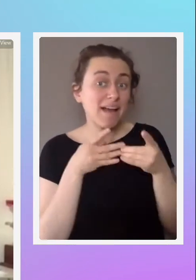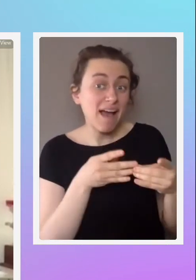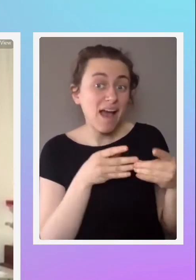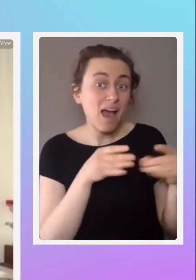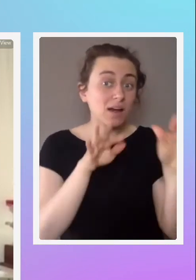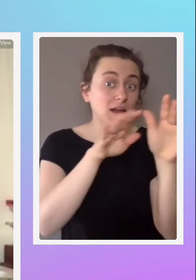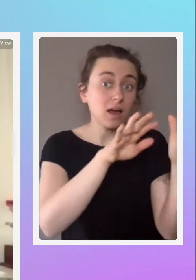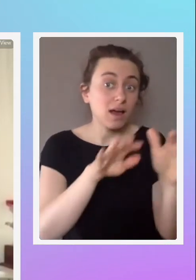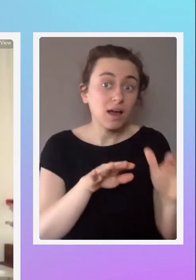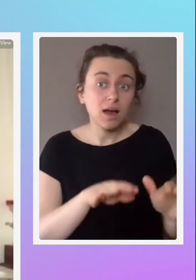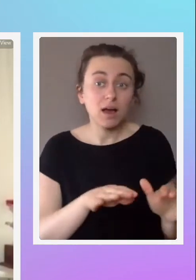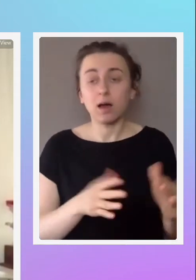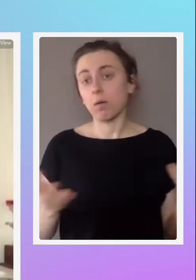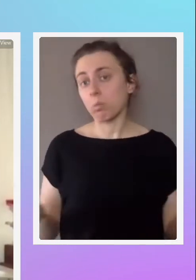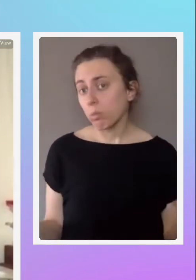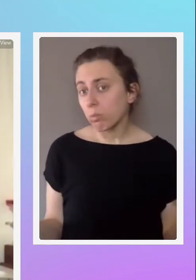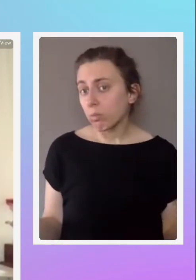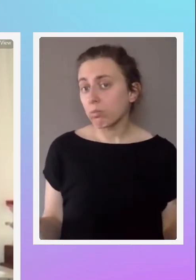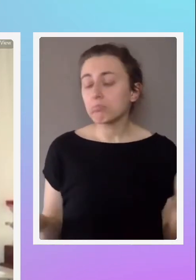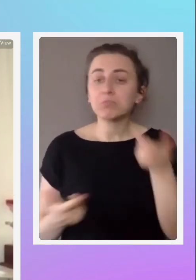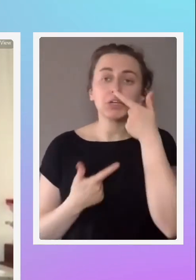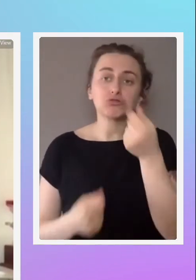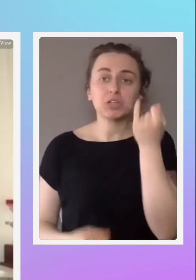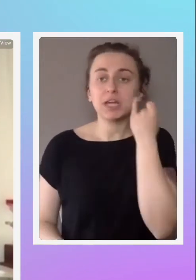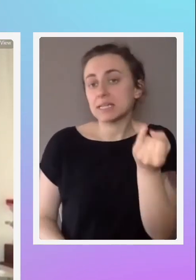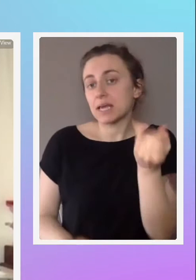as an interesting idea. Now this is coming from someone